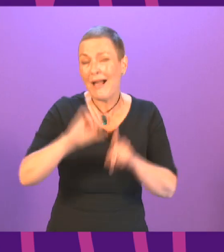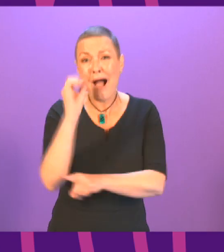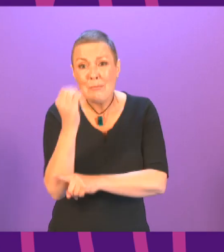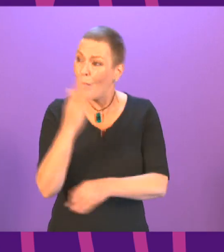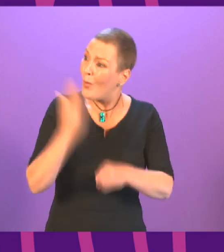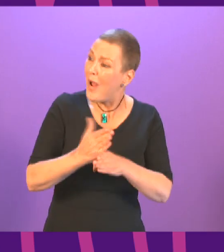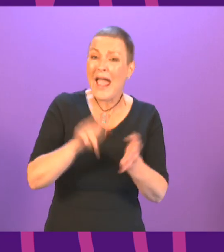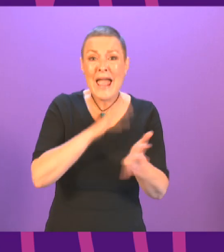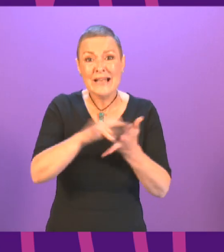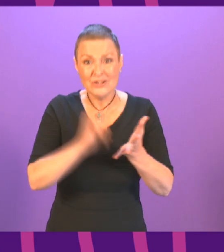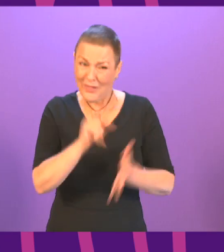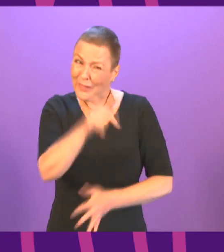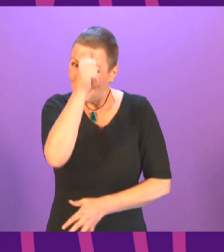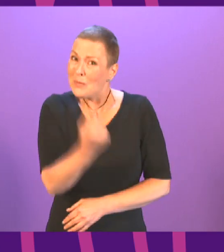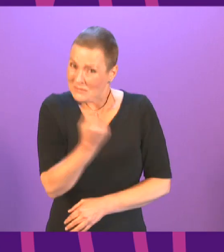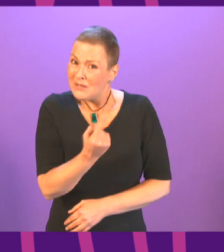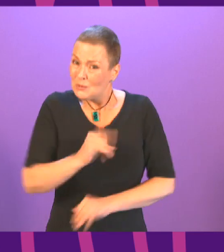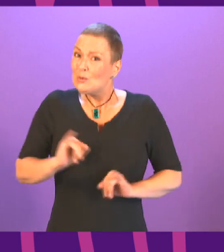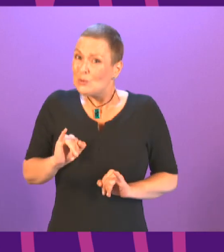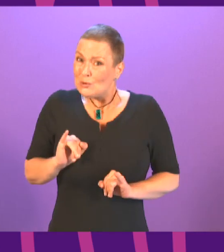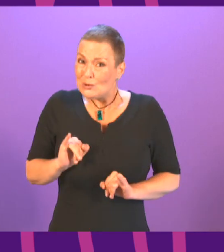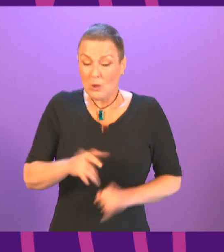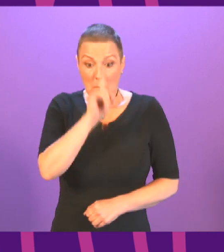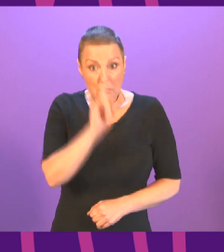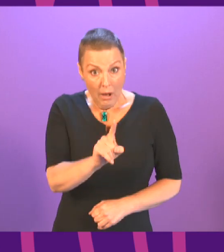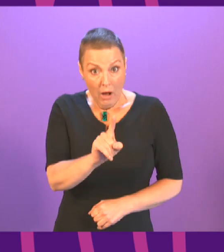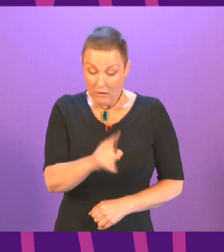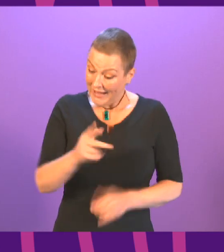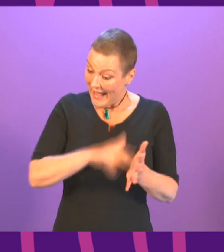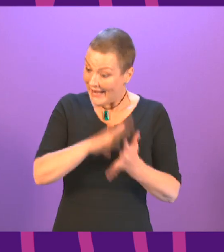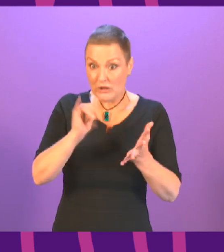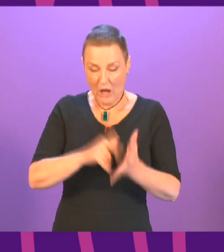Going into Covid, our national health service faced pressures, but we have record staffing